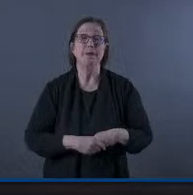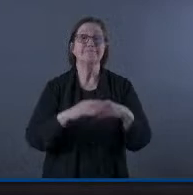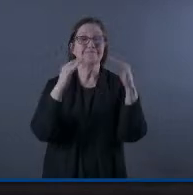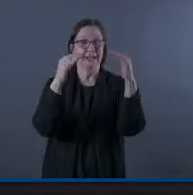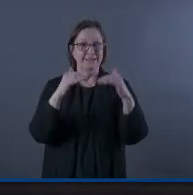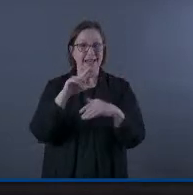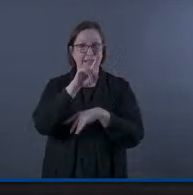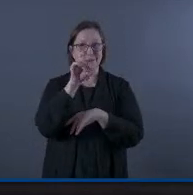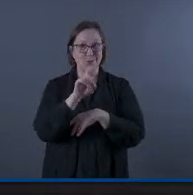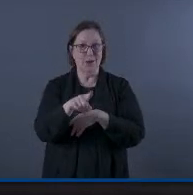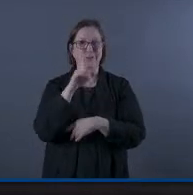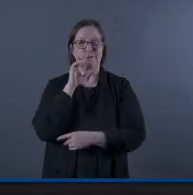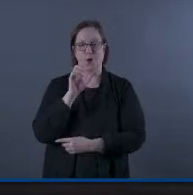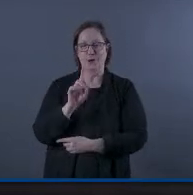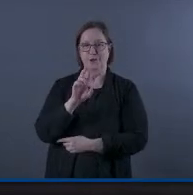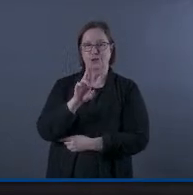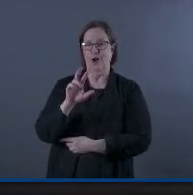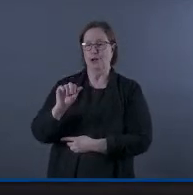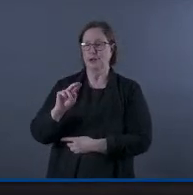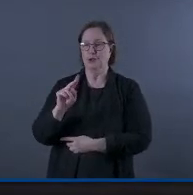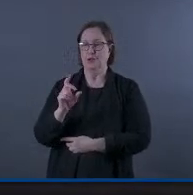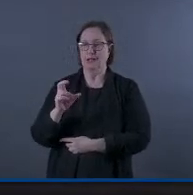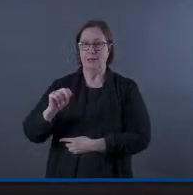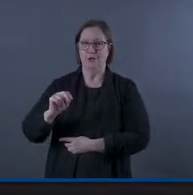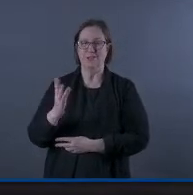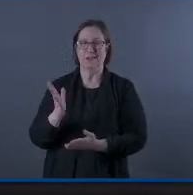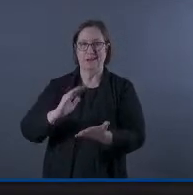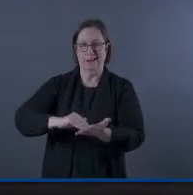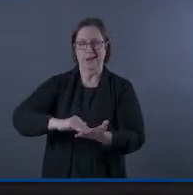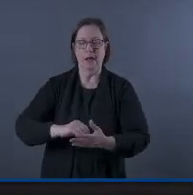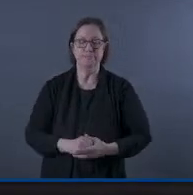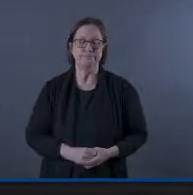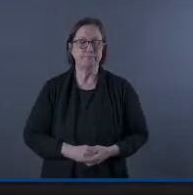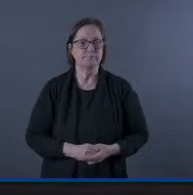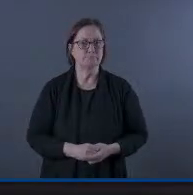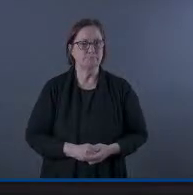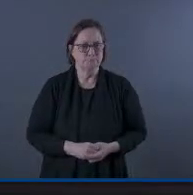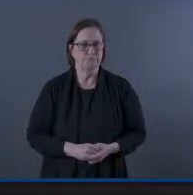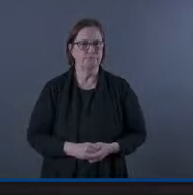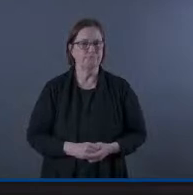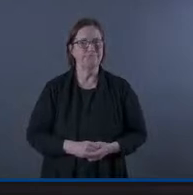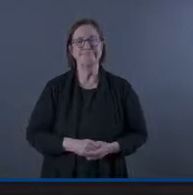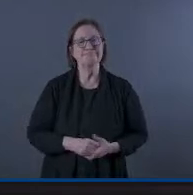and it's related to the last question, but, why do some people have trouble getting their second dose